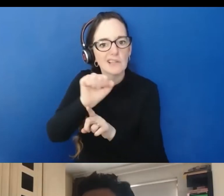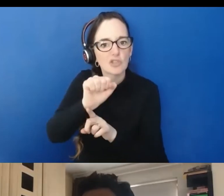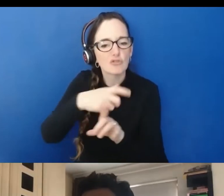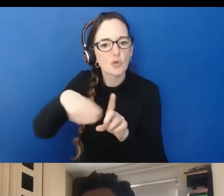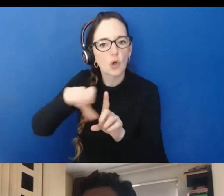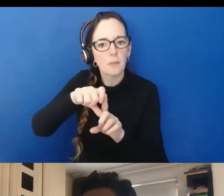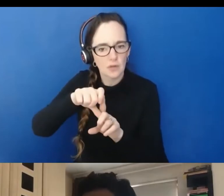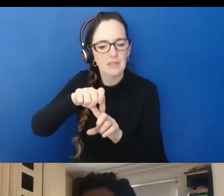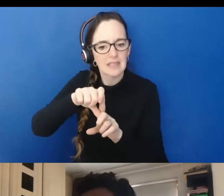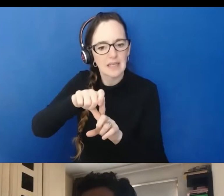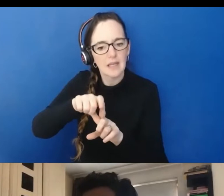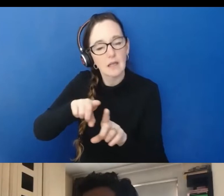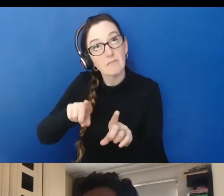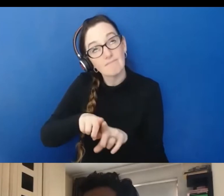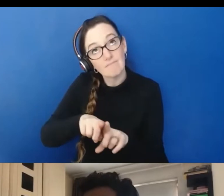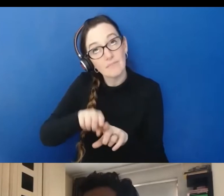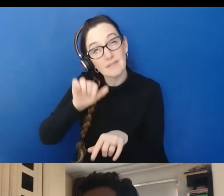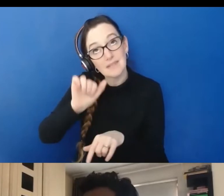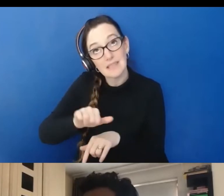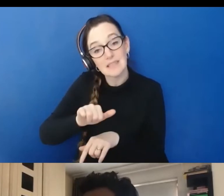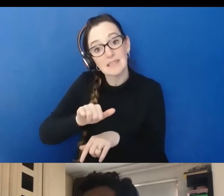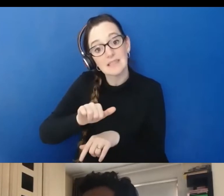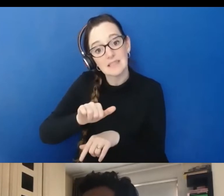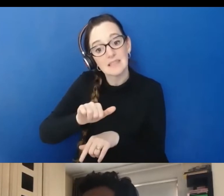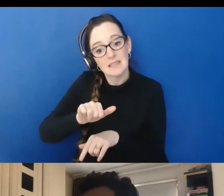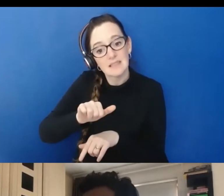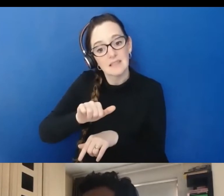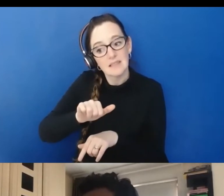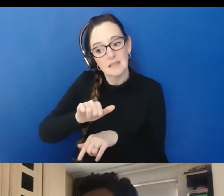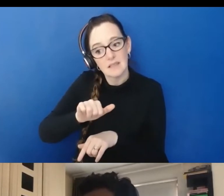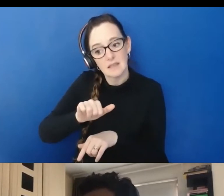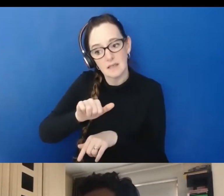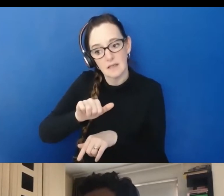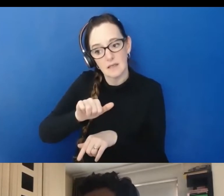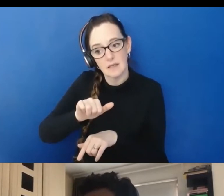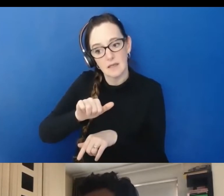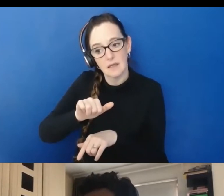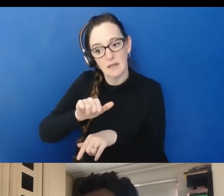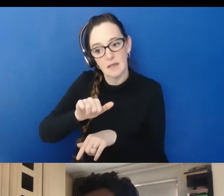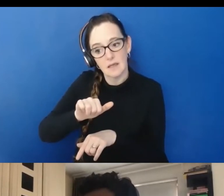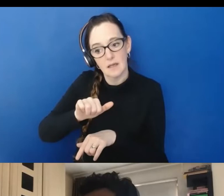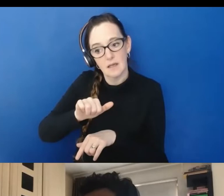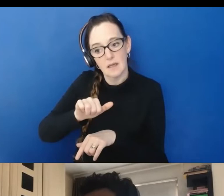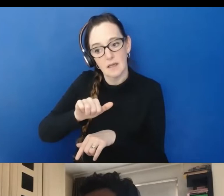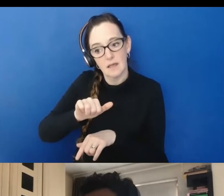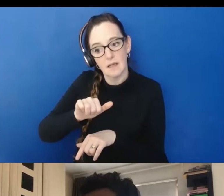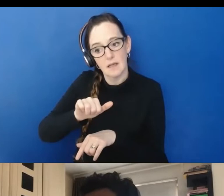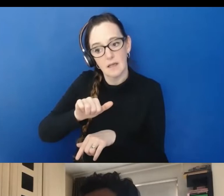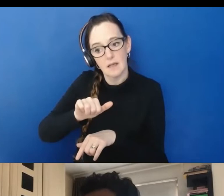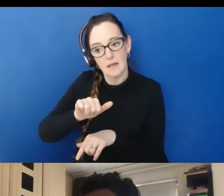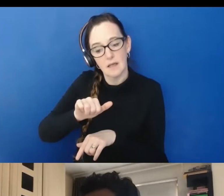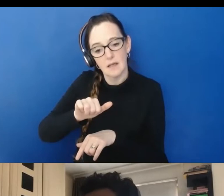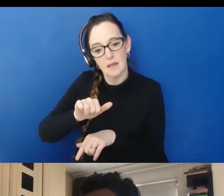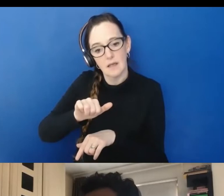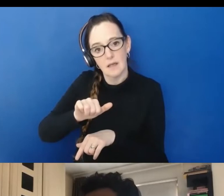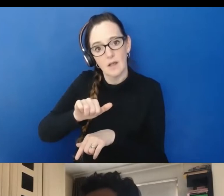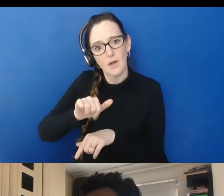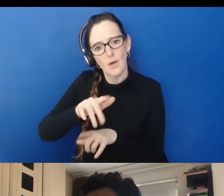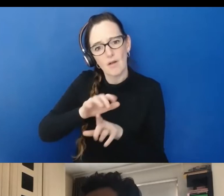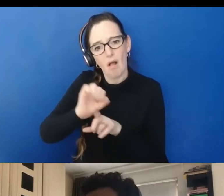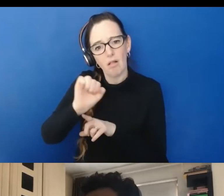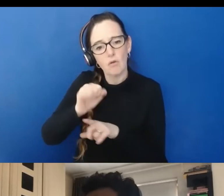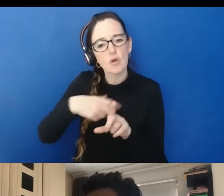A cultural community that comes from independent organisations based in different places of